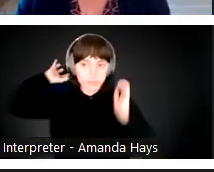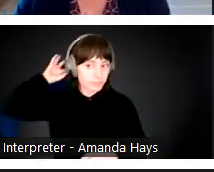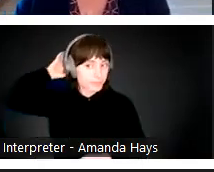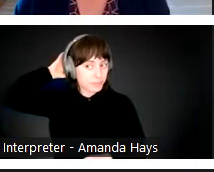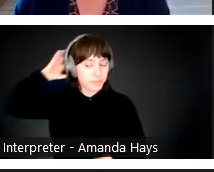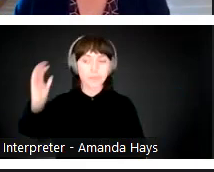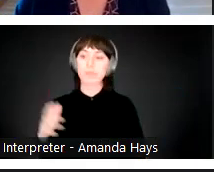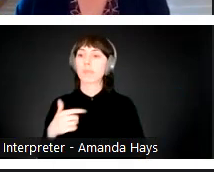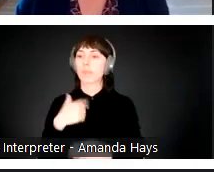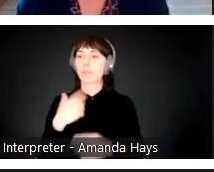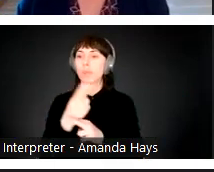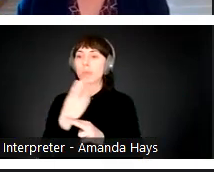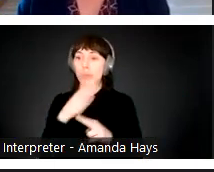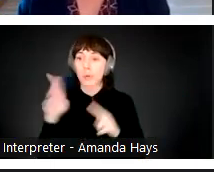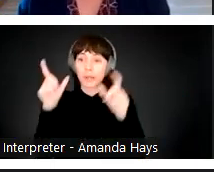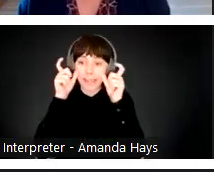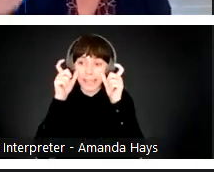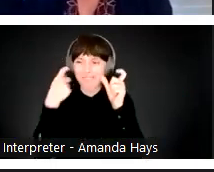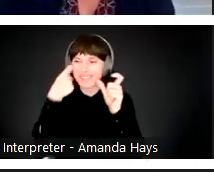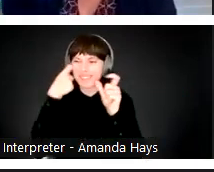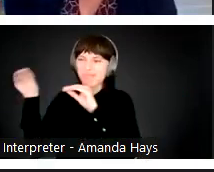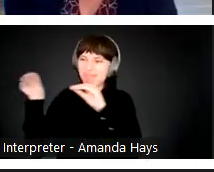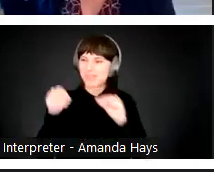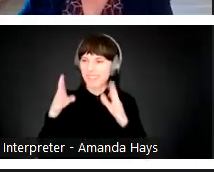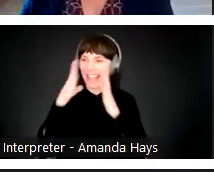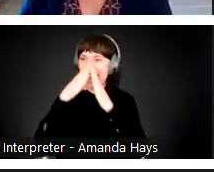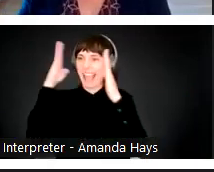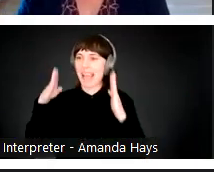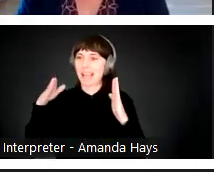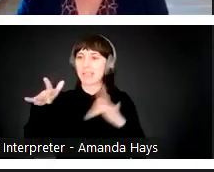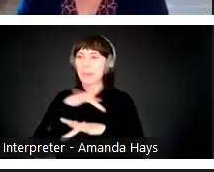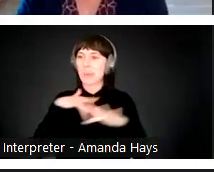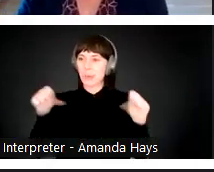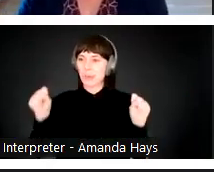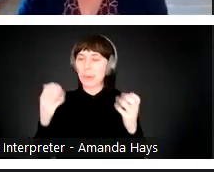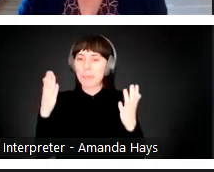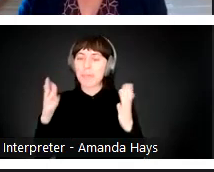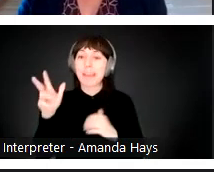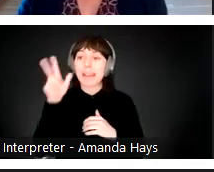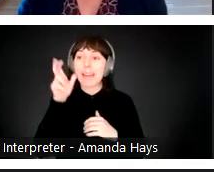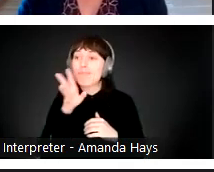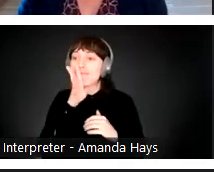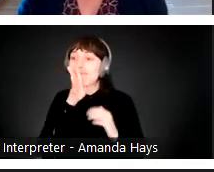moved, and so I live in an empty house practically, so you may be hearing echoes